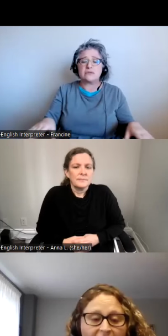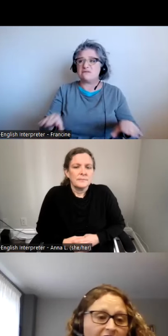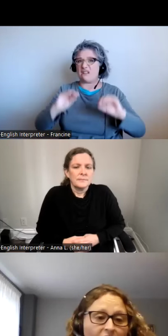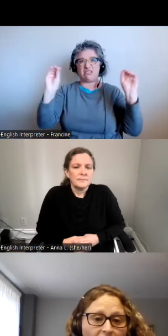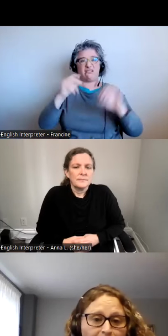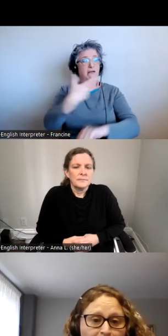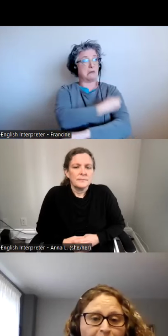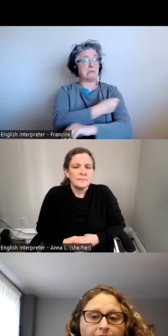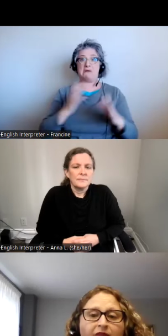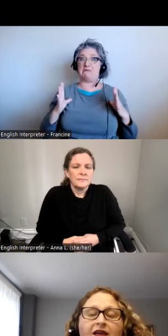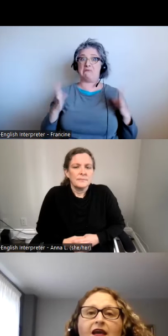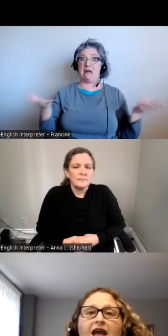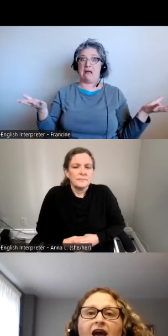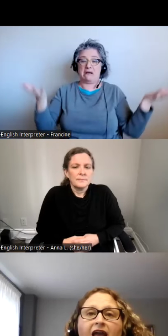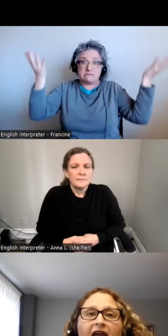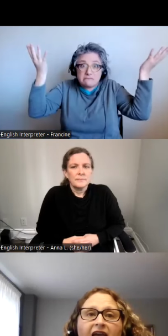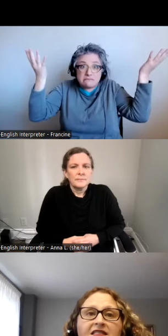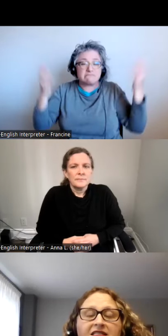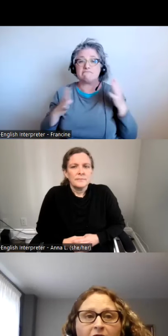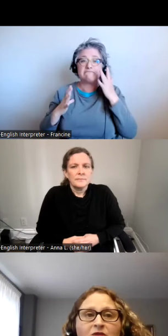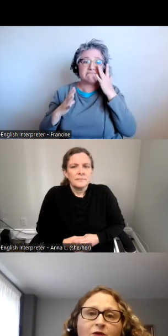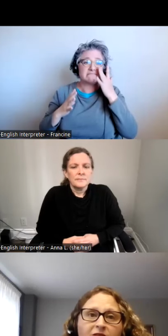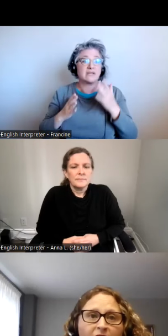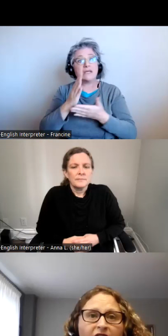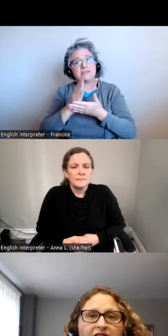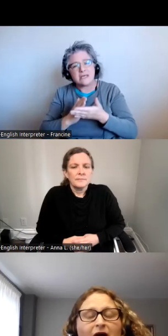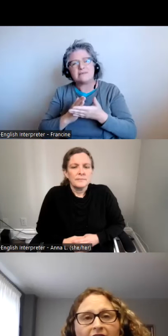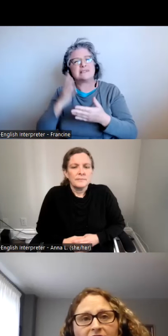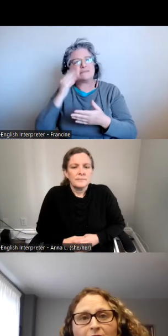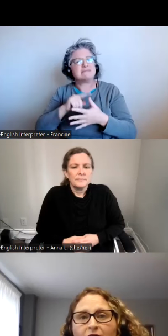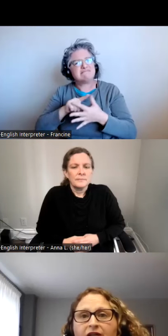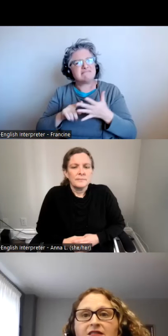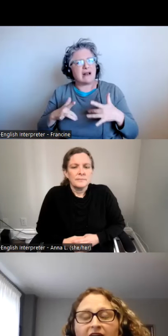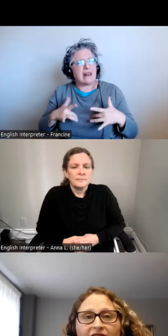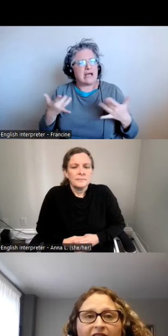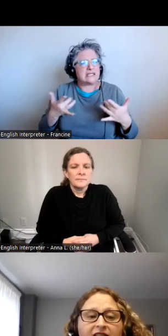to 17 years of age. I think it's important to note that